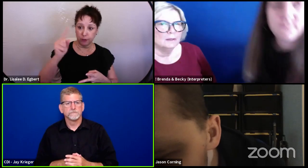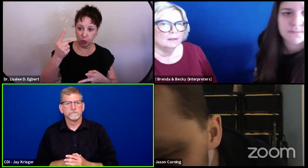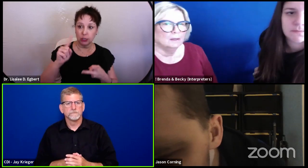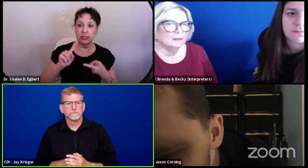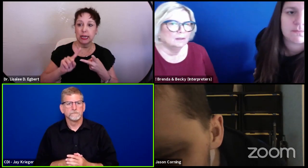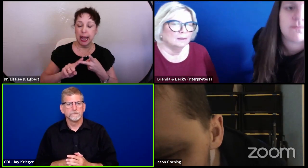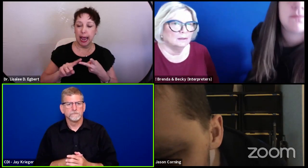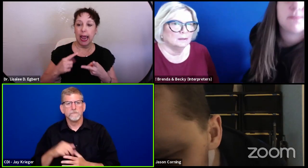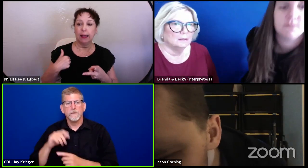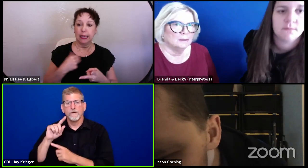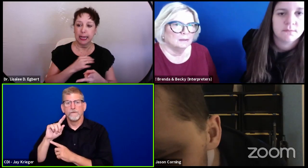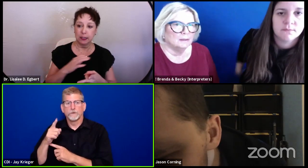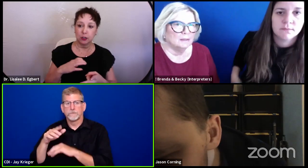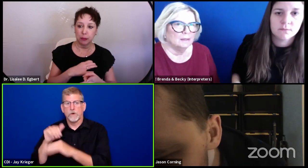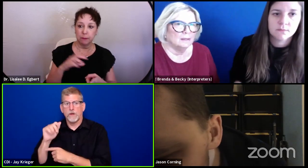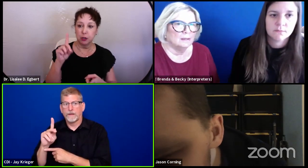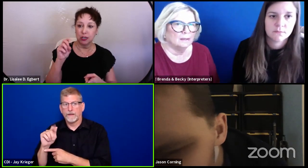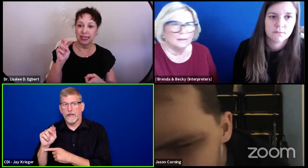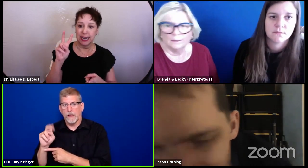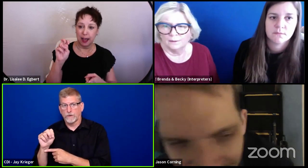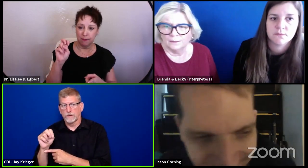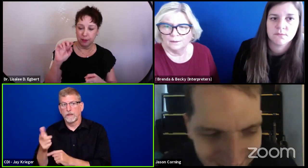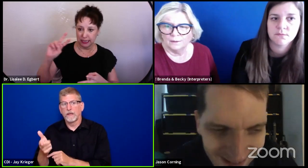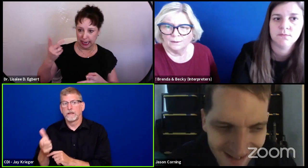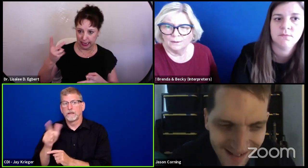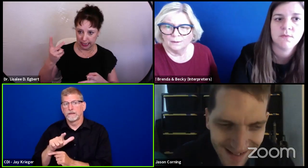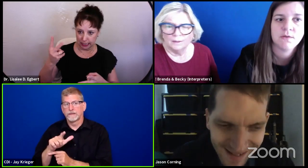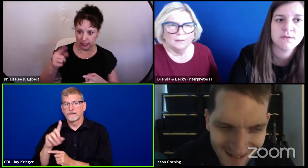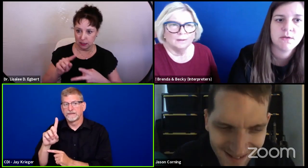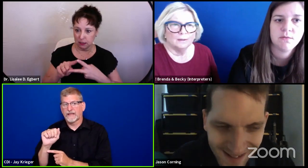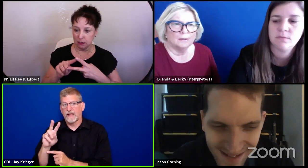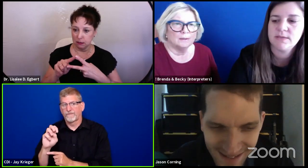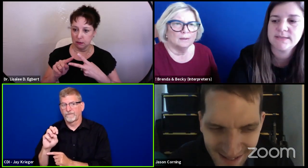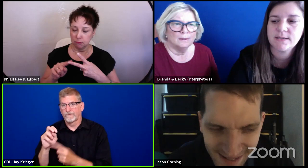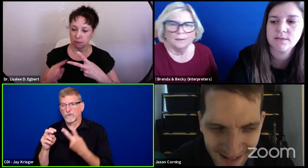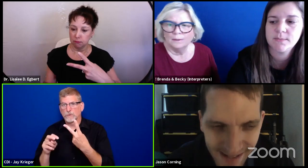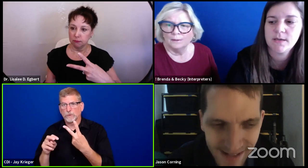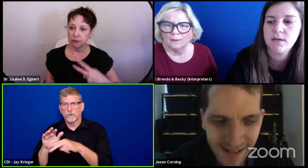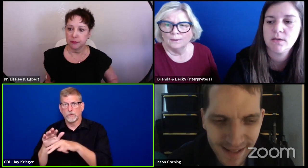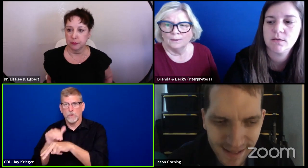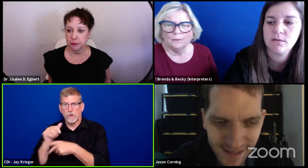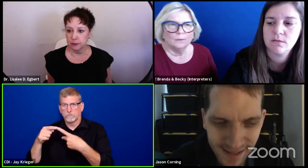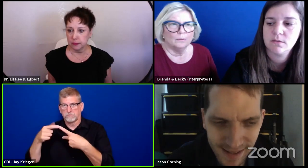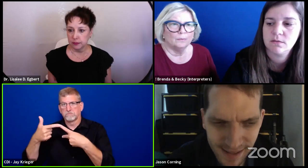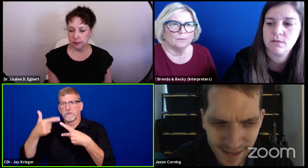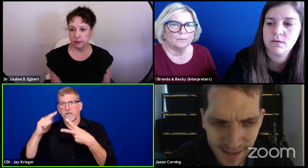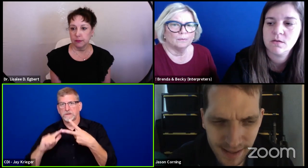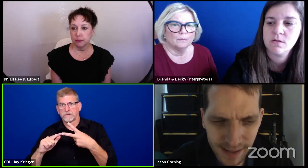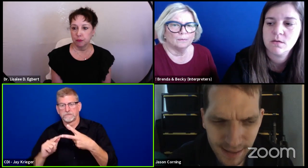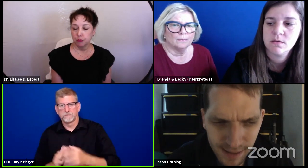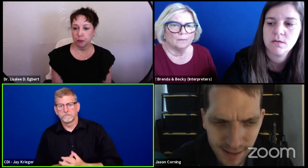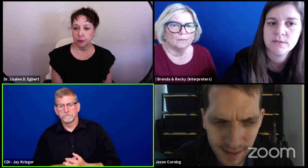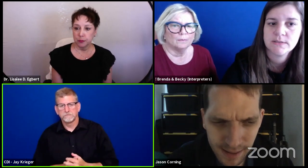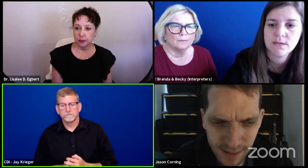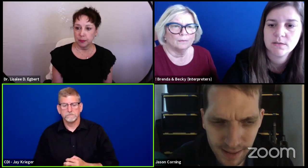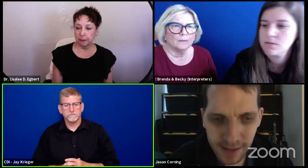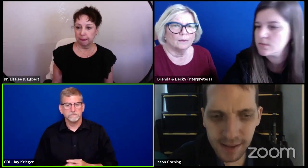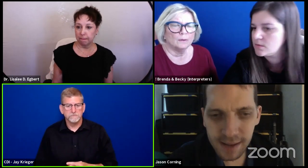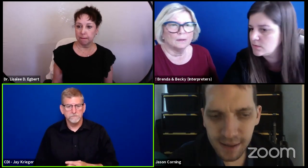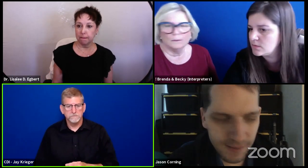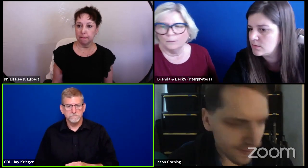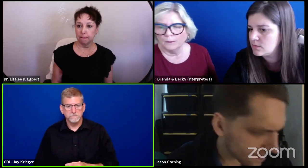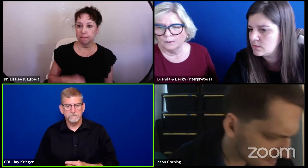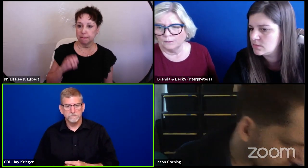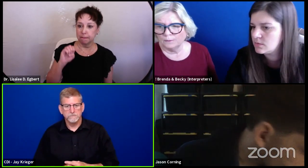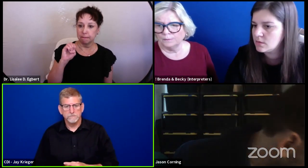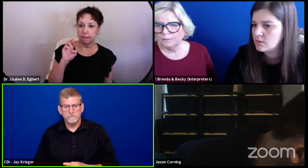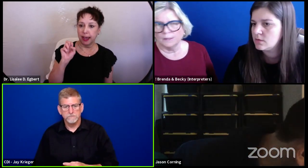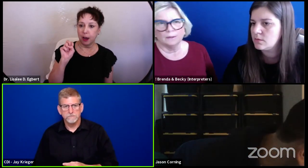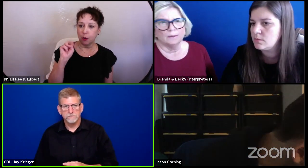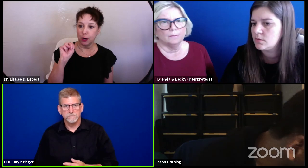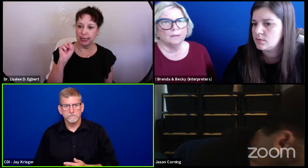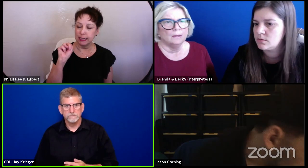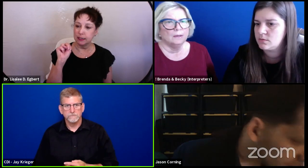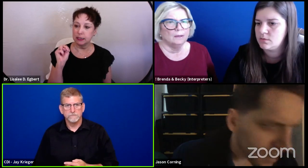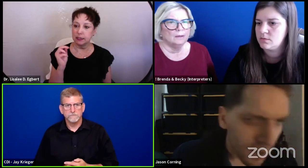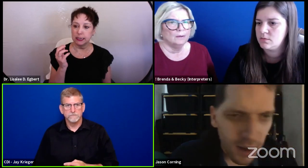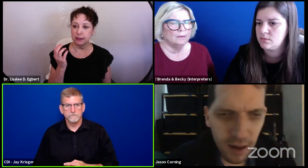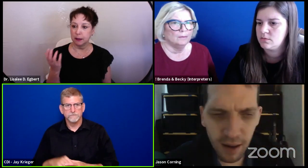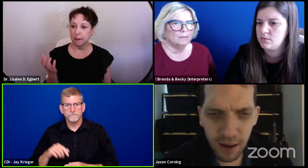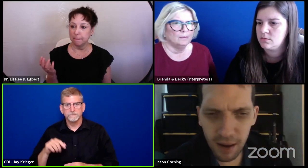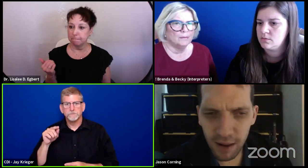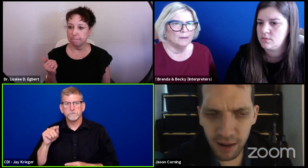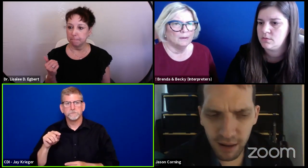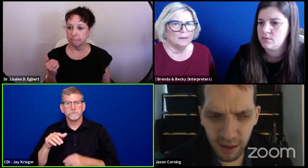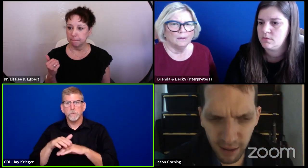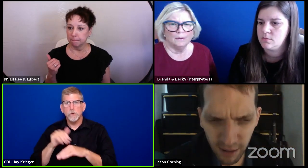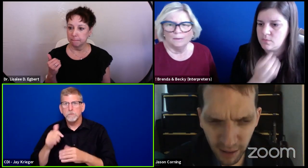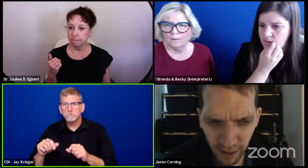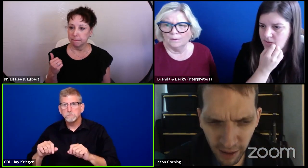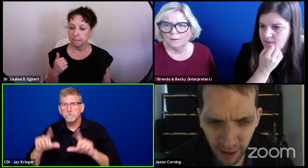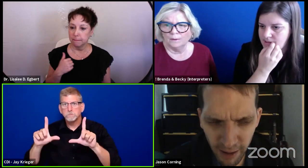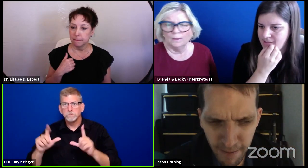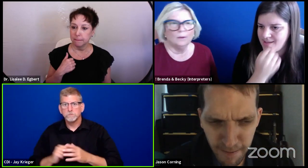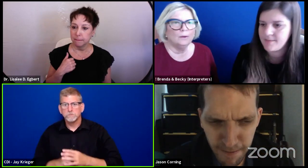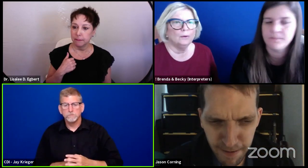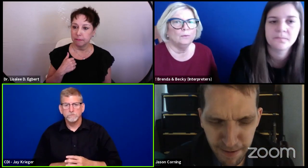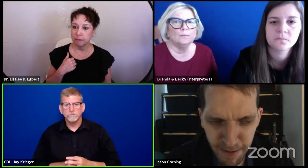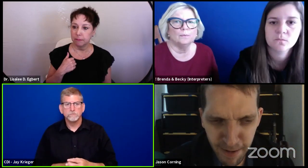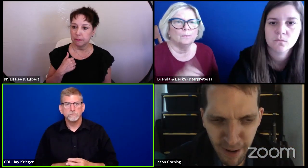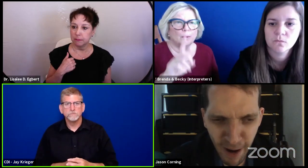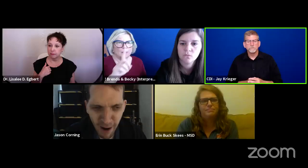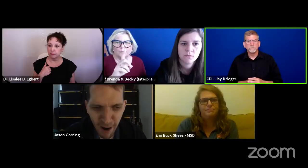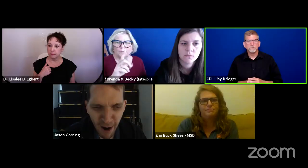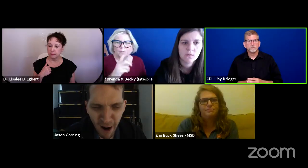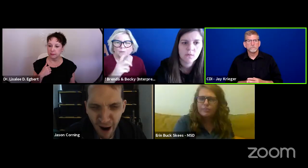This is Erin.